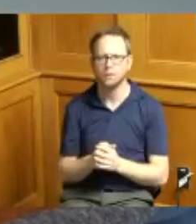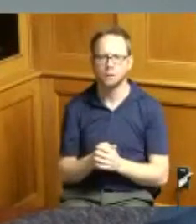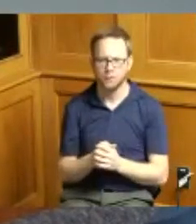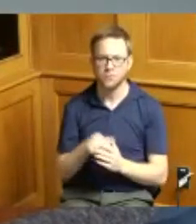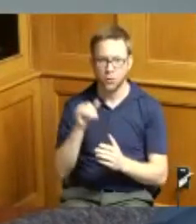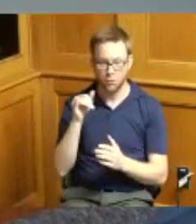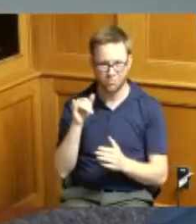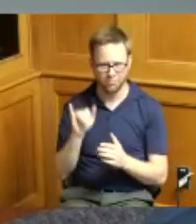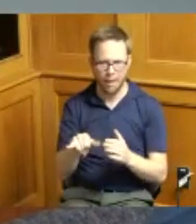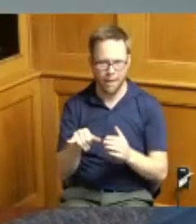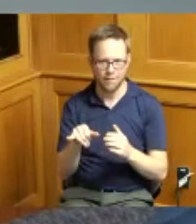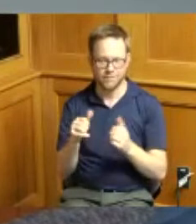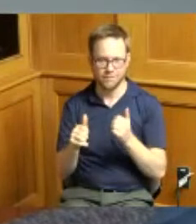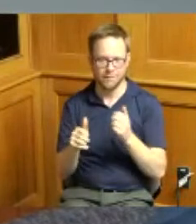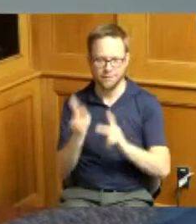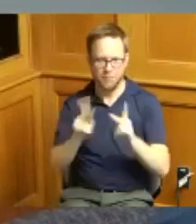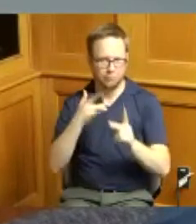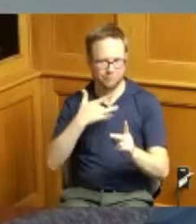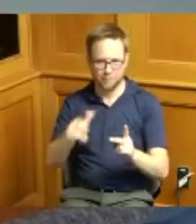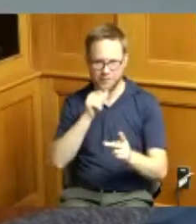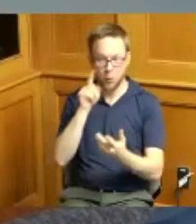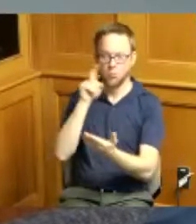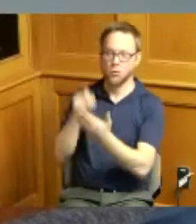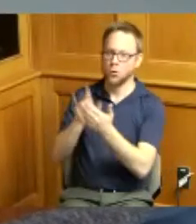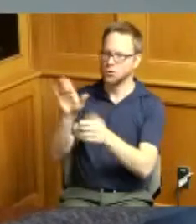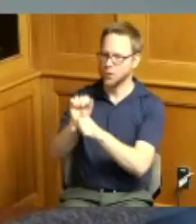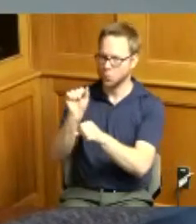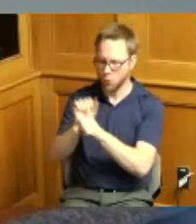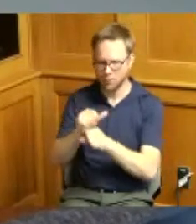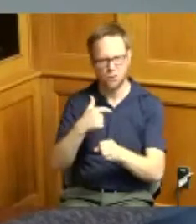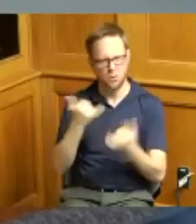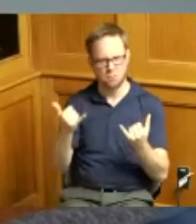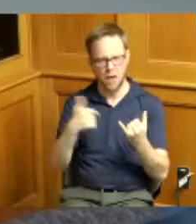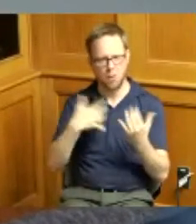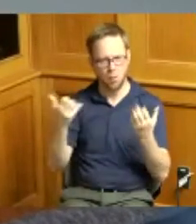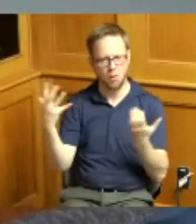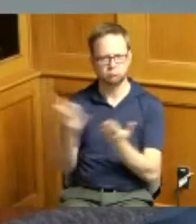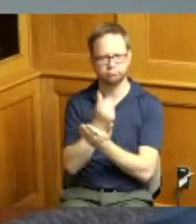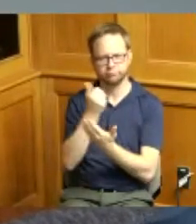task sometimes I just want to thank Nick and and all of his staff as well as the staff of of our